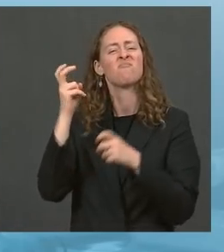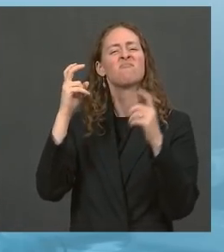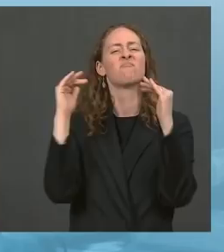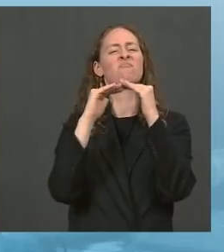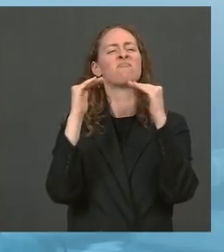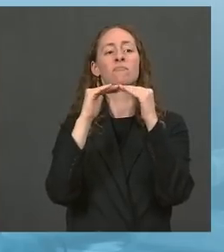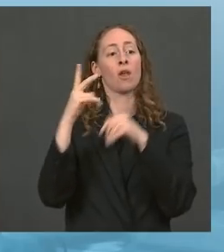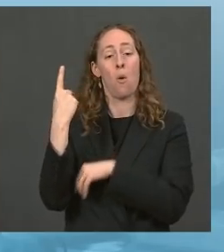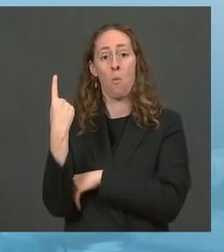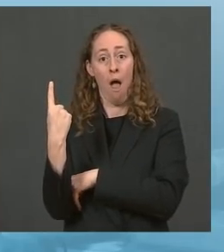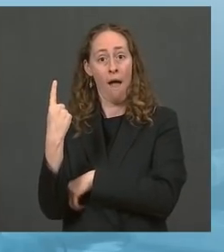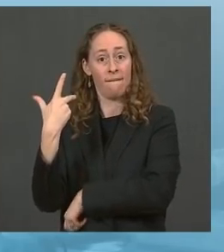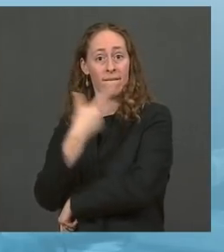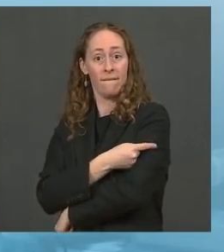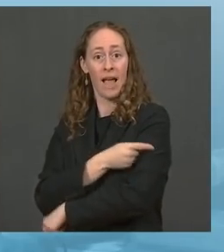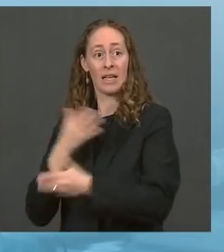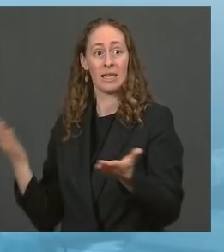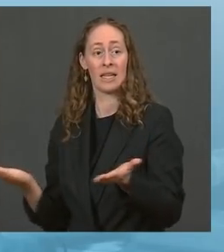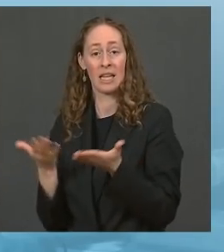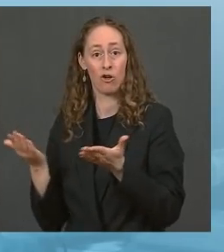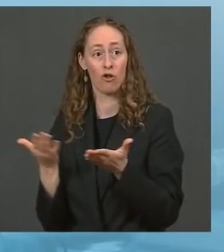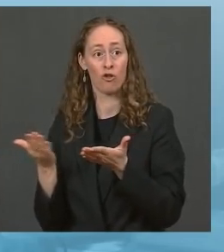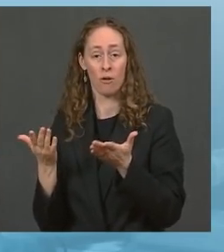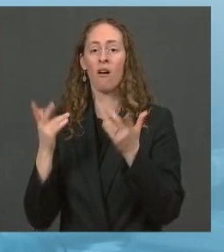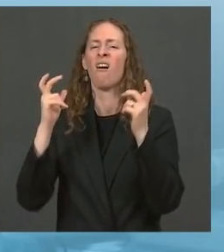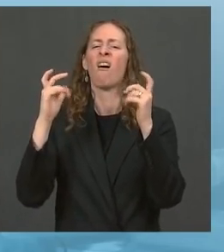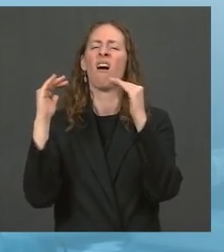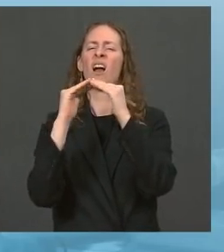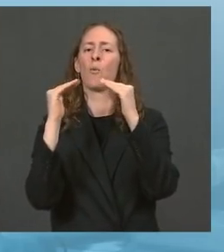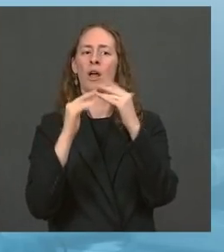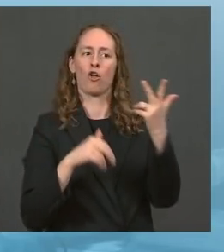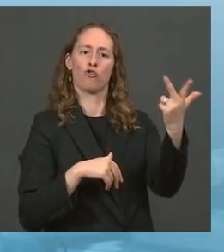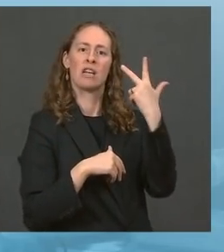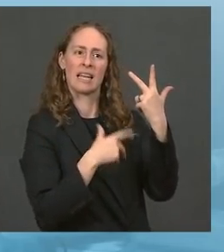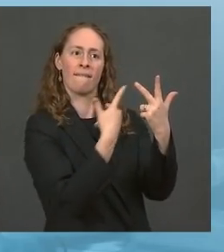we have now committed to do three shots to the rest of the world.